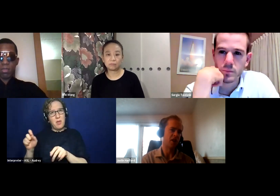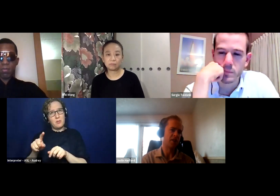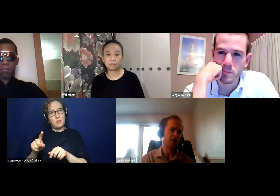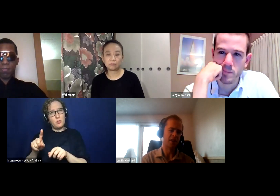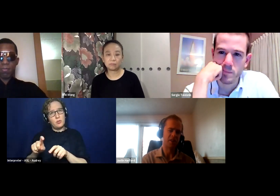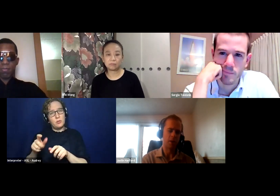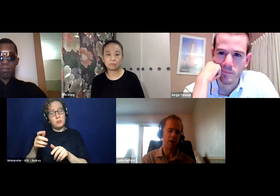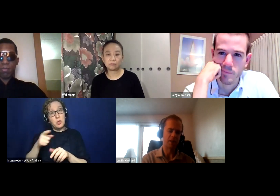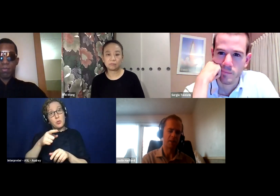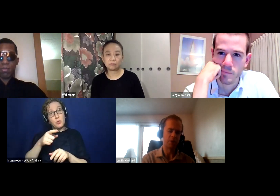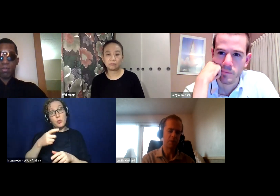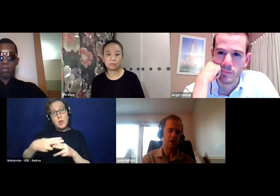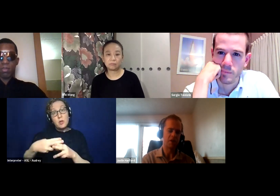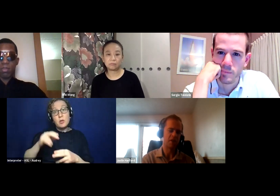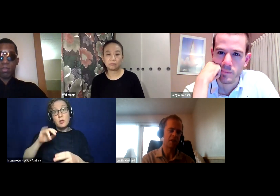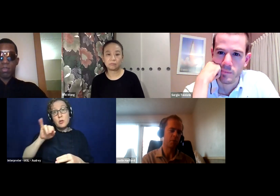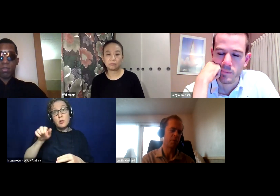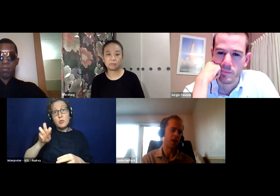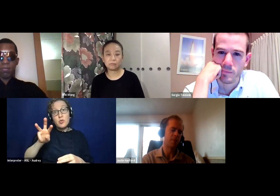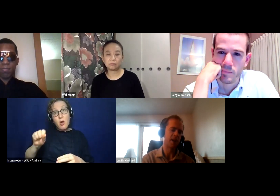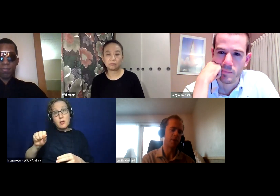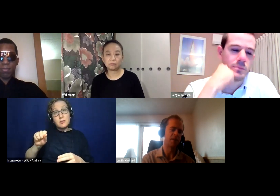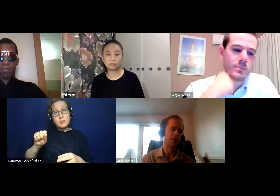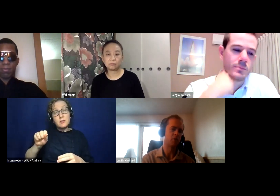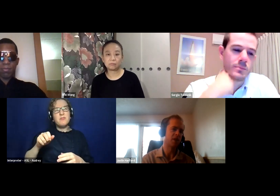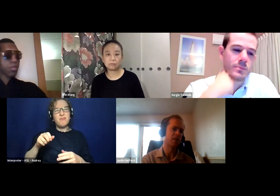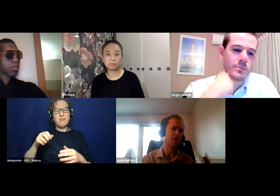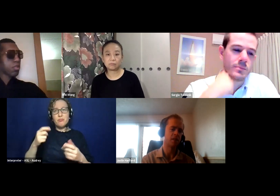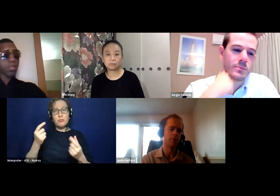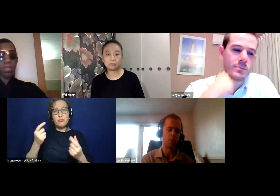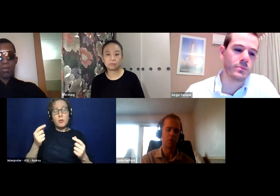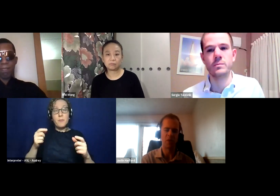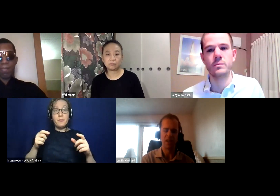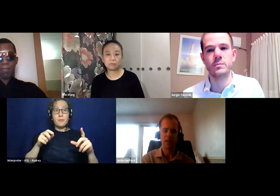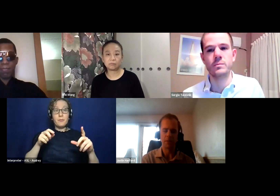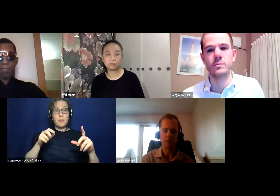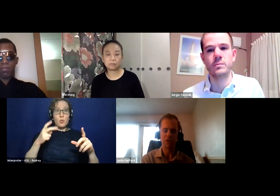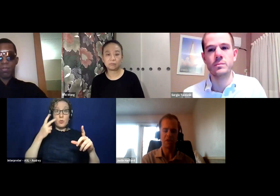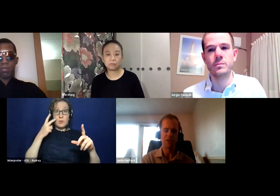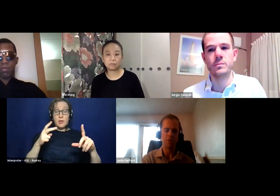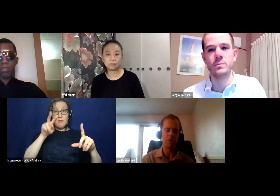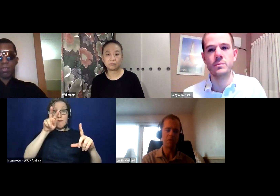you mentioned JAWS, Job Access With Speech. It translates the visual information on a computer